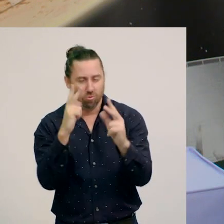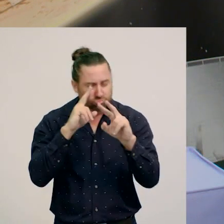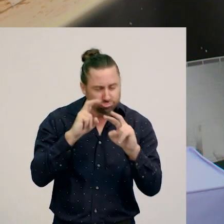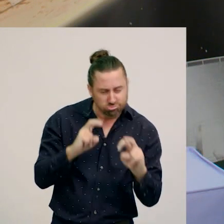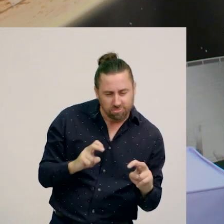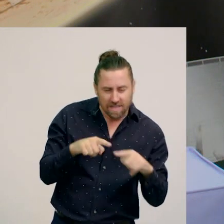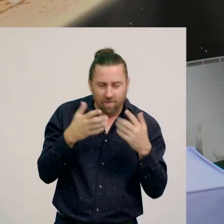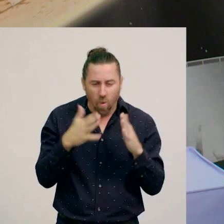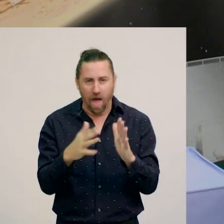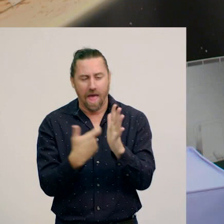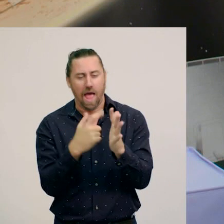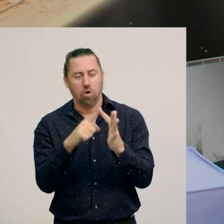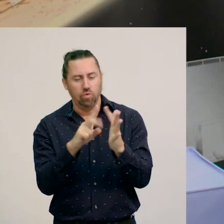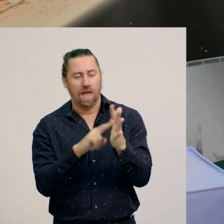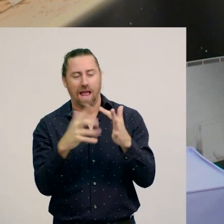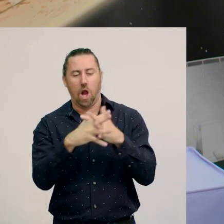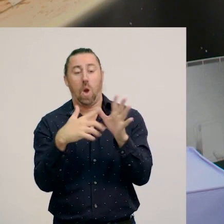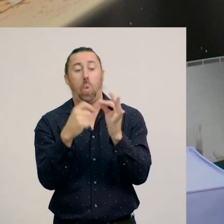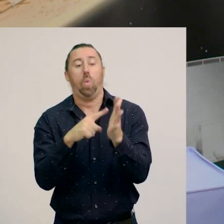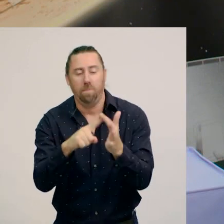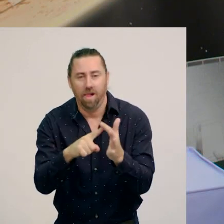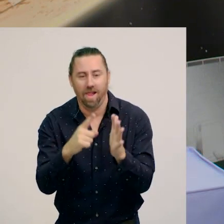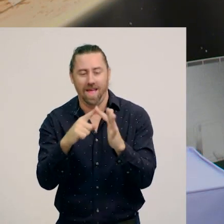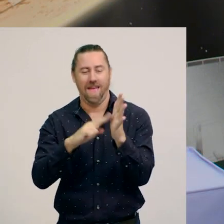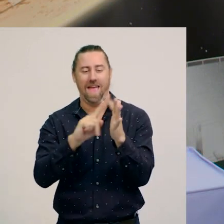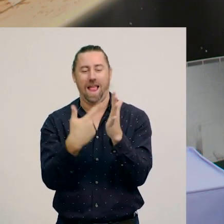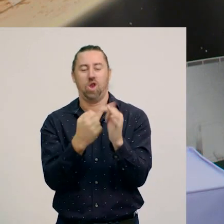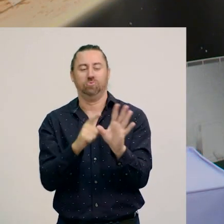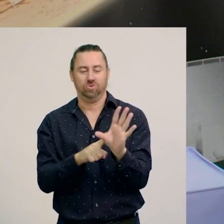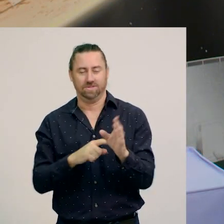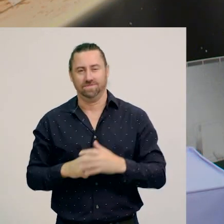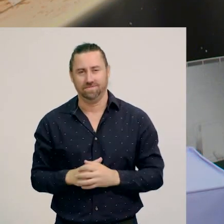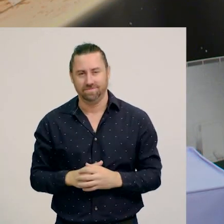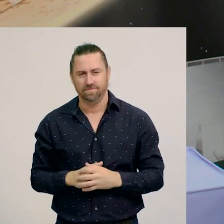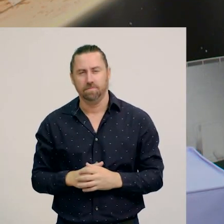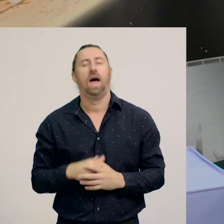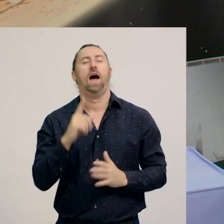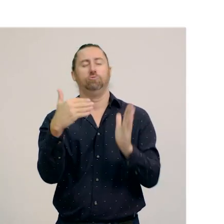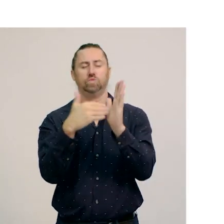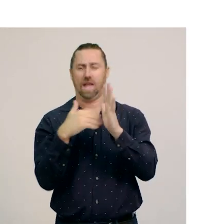and renewable, sources of energy. Okay, let's recap what we've learned today.